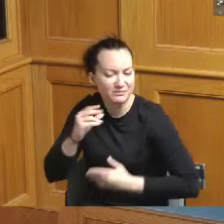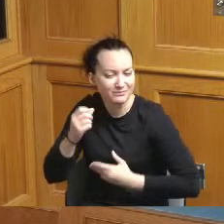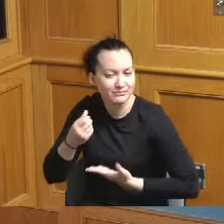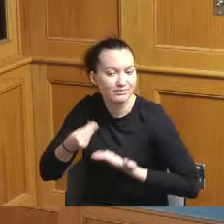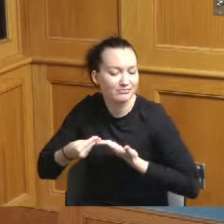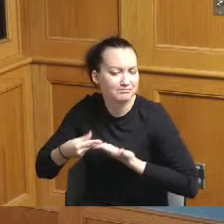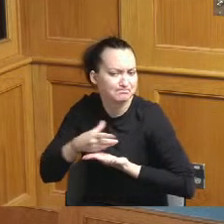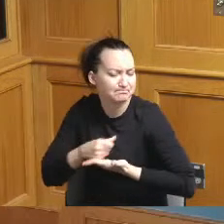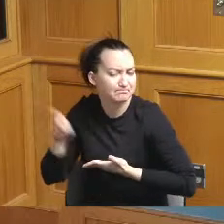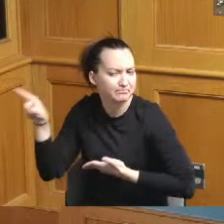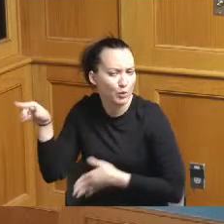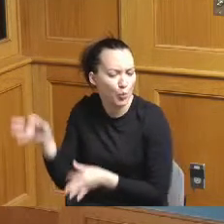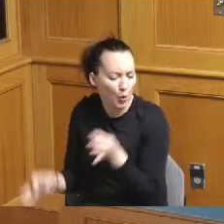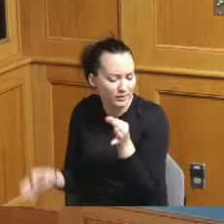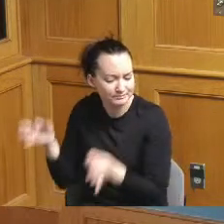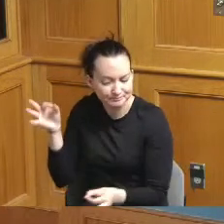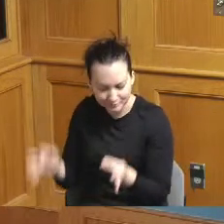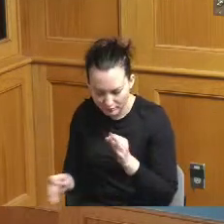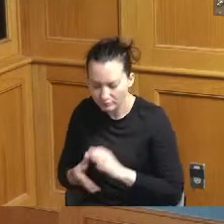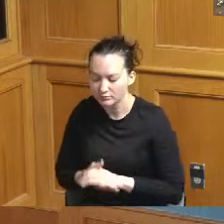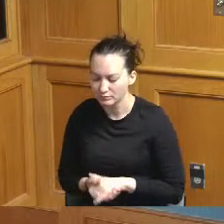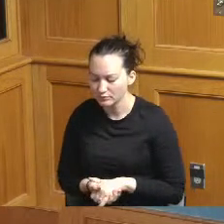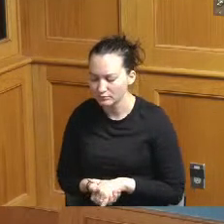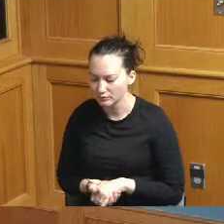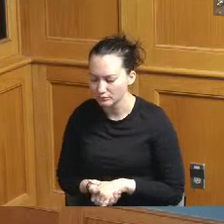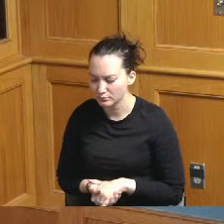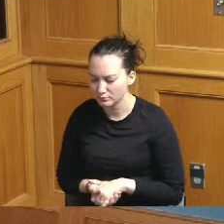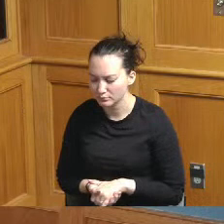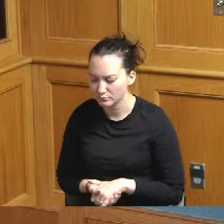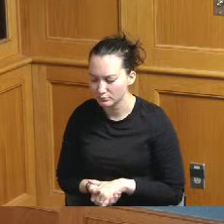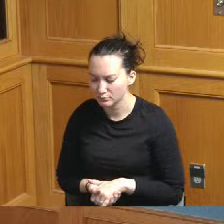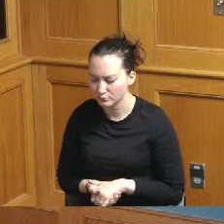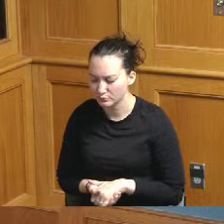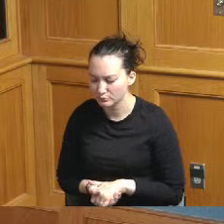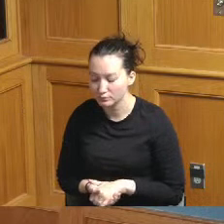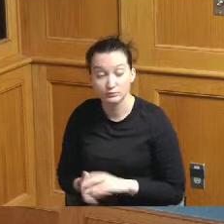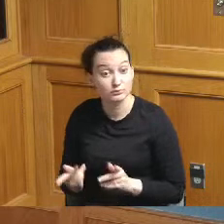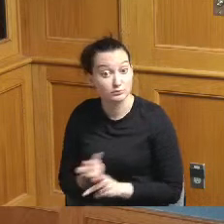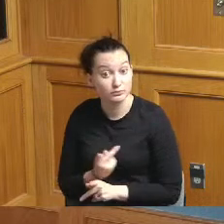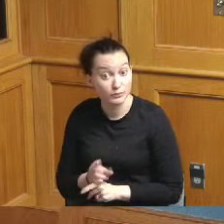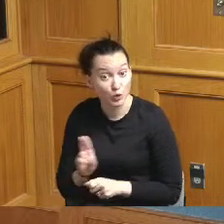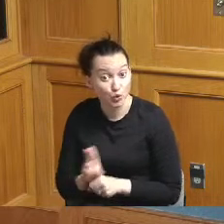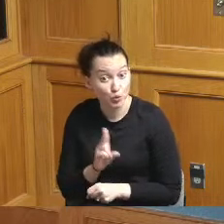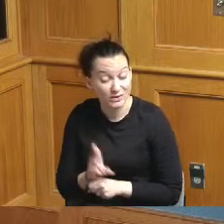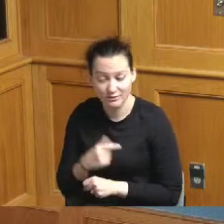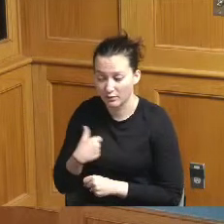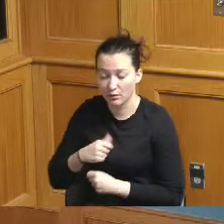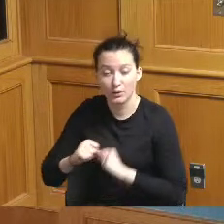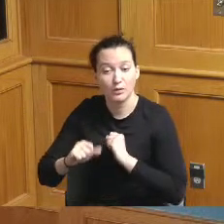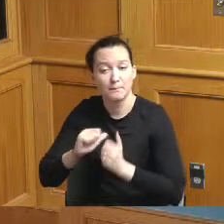over in the court the the the the mechanism that we used for our market rate adjustments